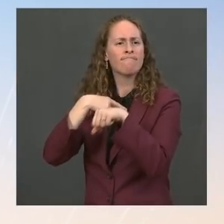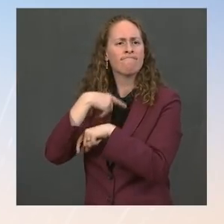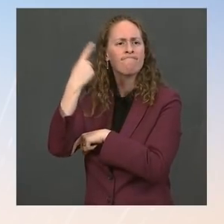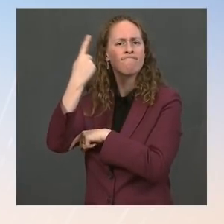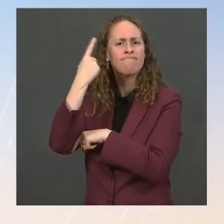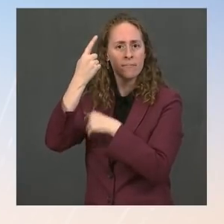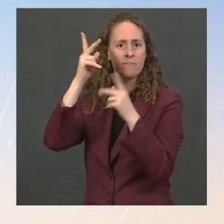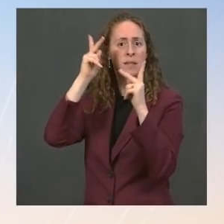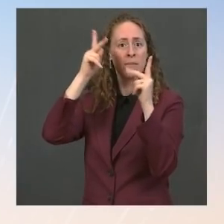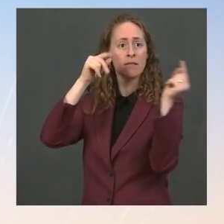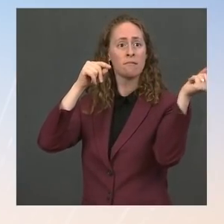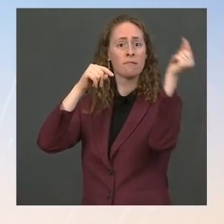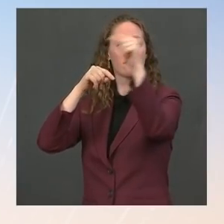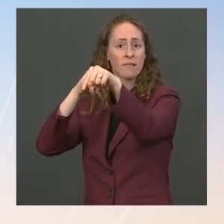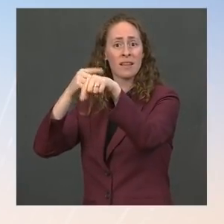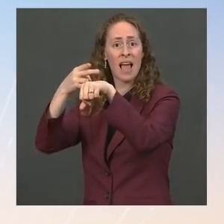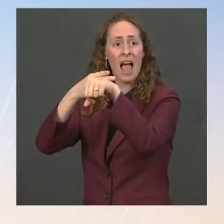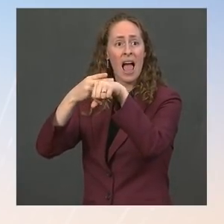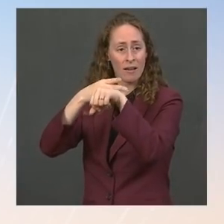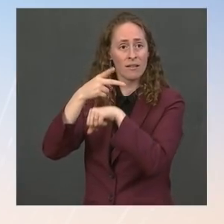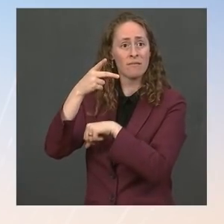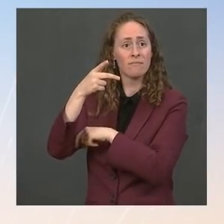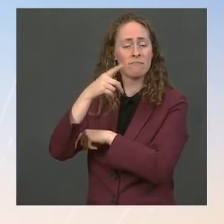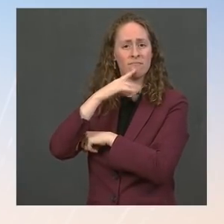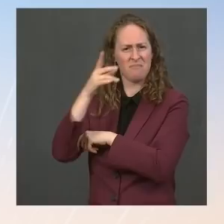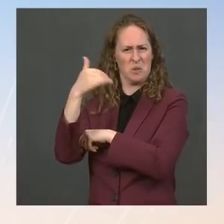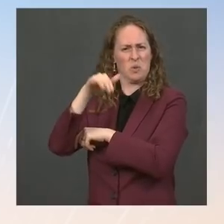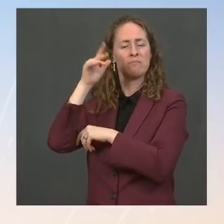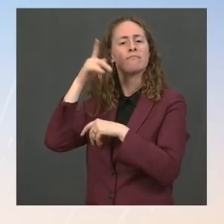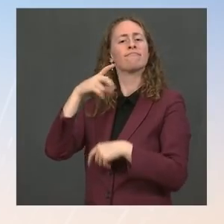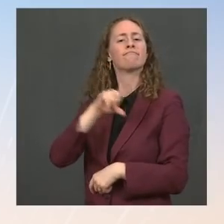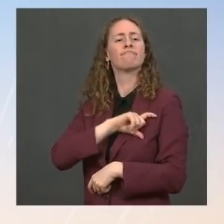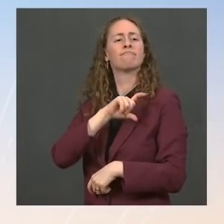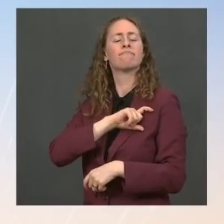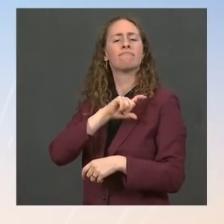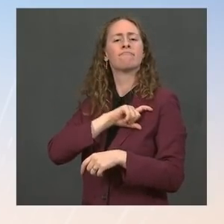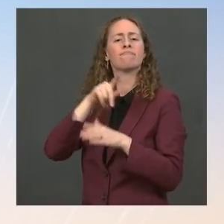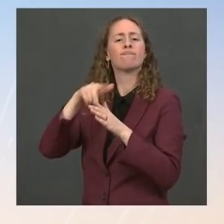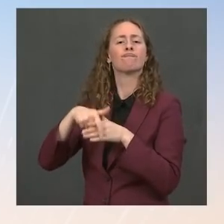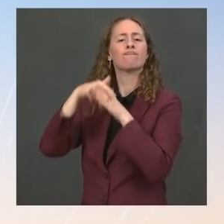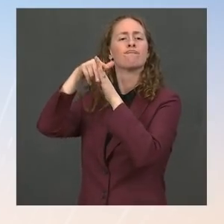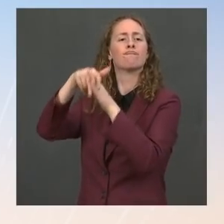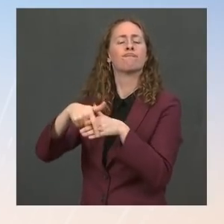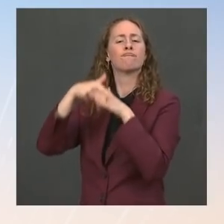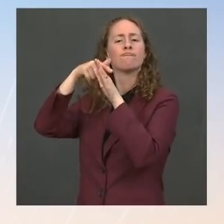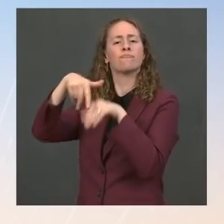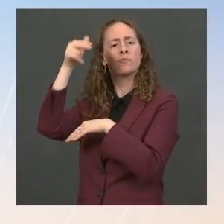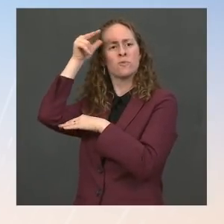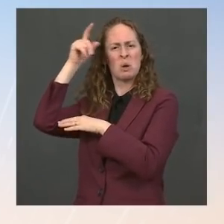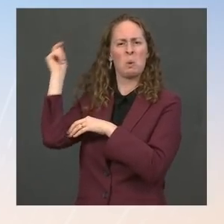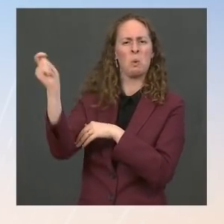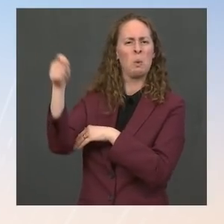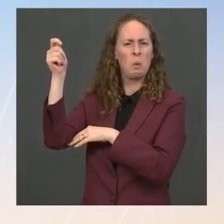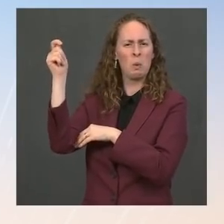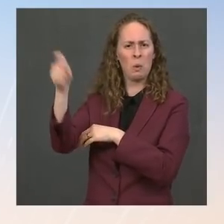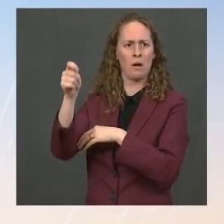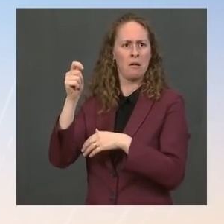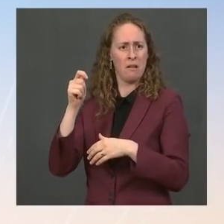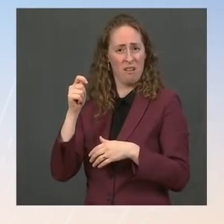using what appeared to be whips on Haitian migrants. Does the administration view that as an appropriate tactic? Can you speak to that? There are people who are upset about it.